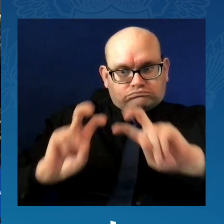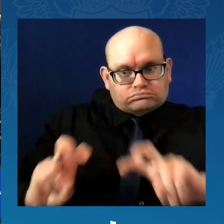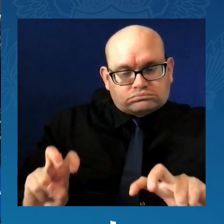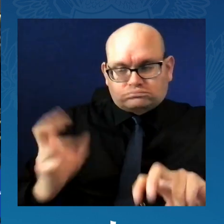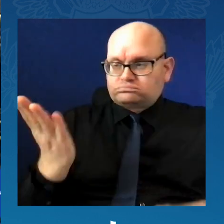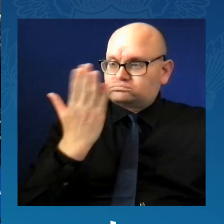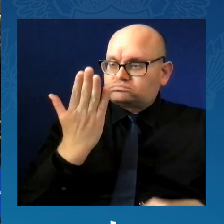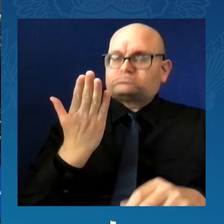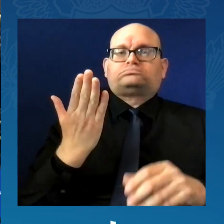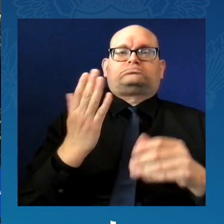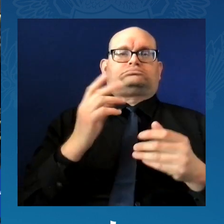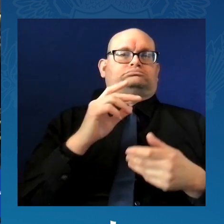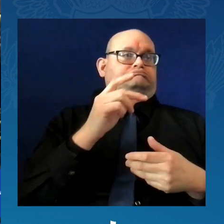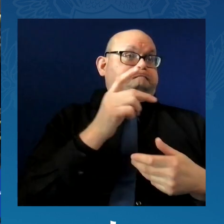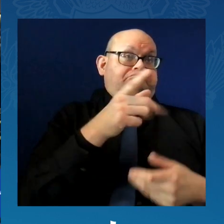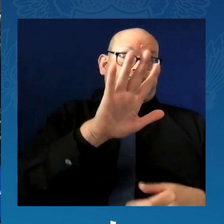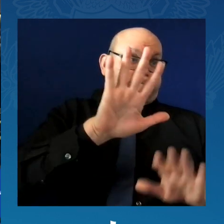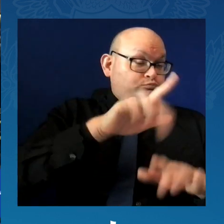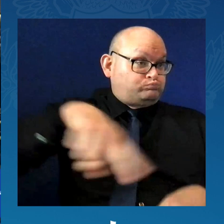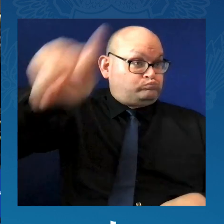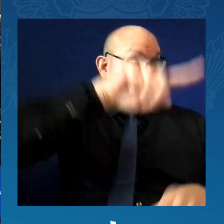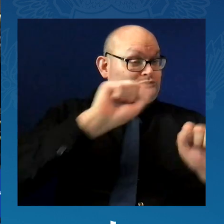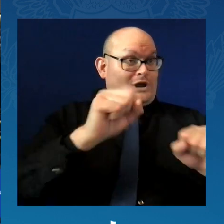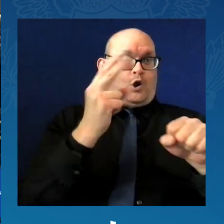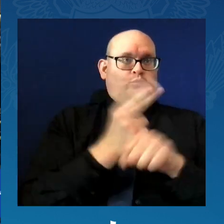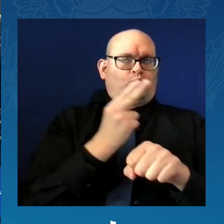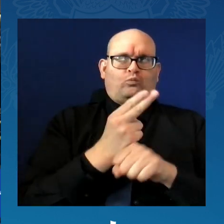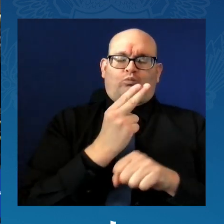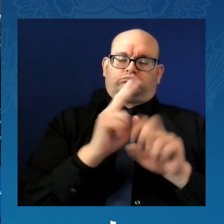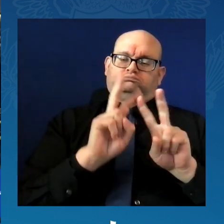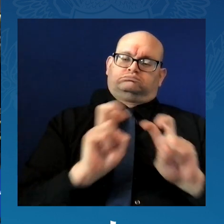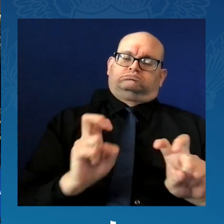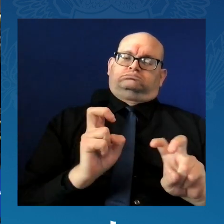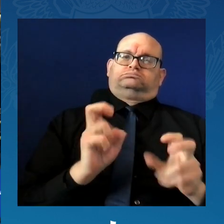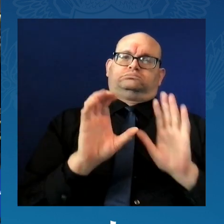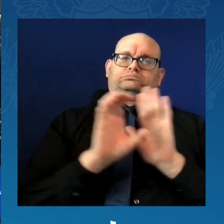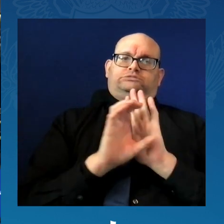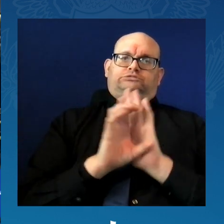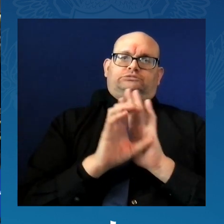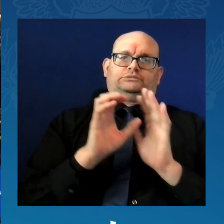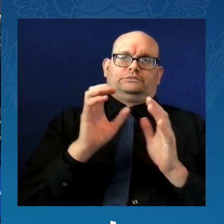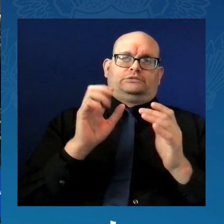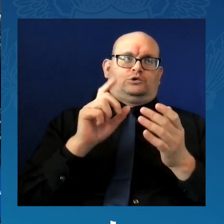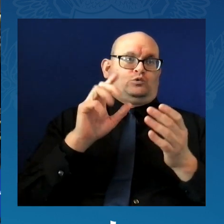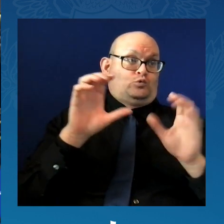They are also used to help our research priorities for our STEM programs